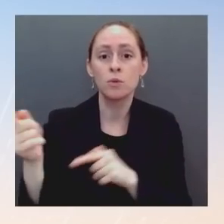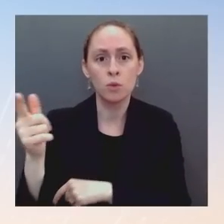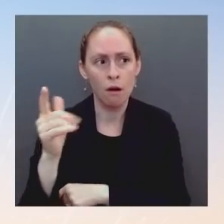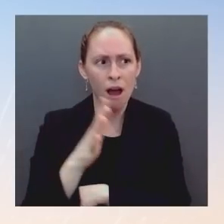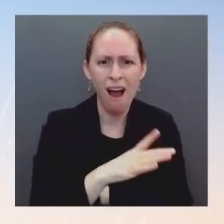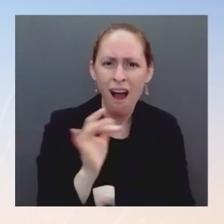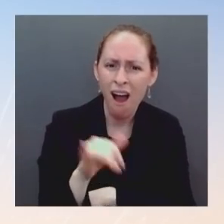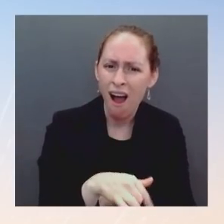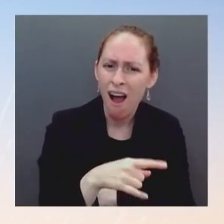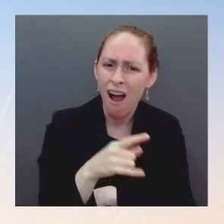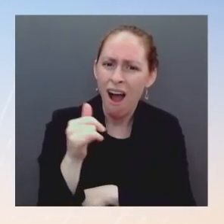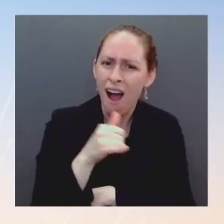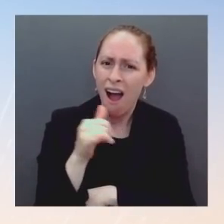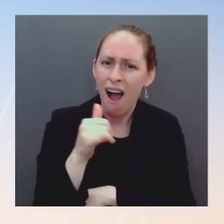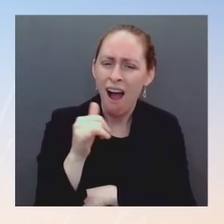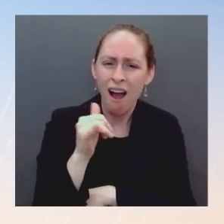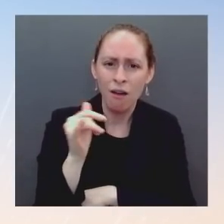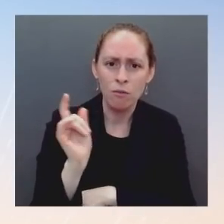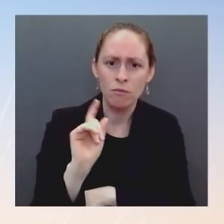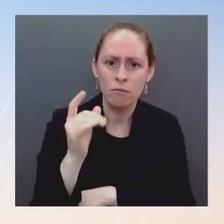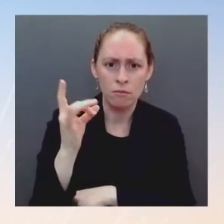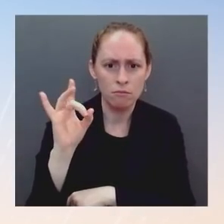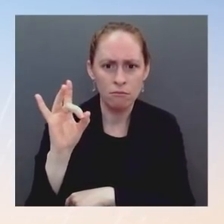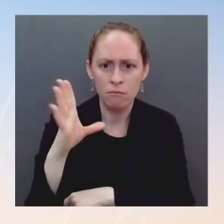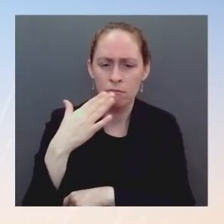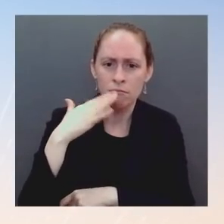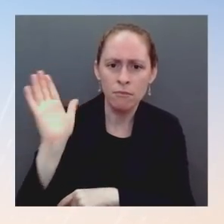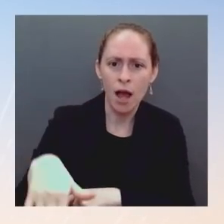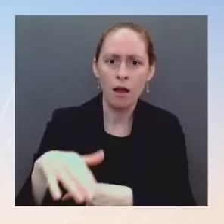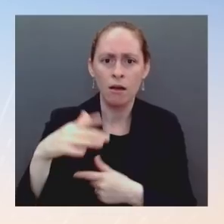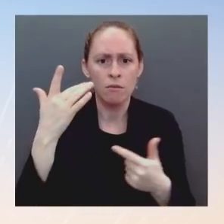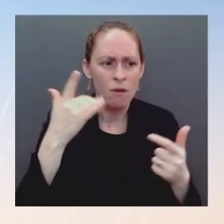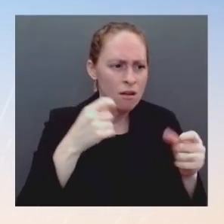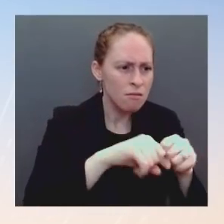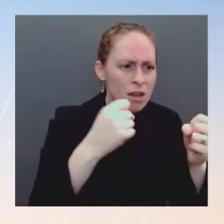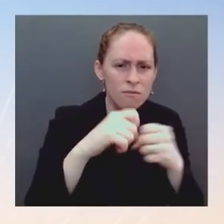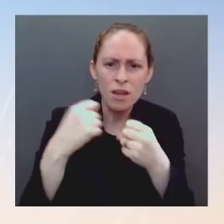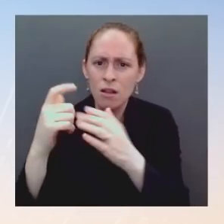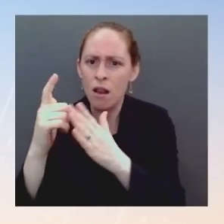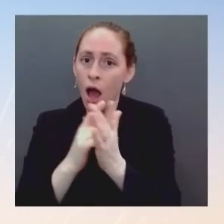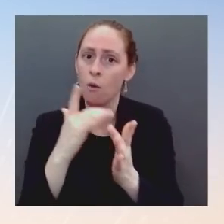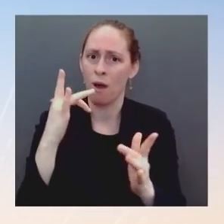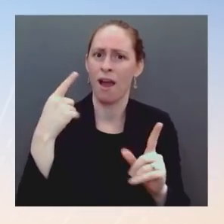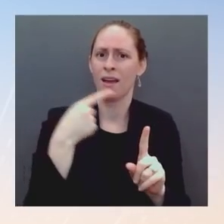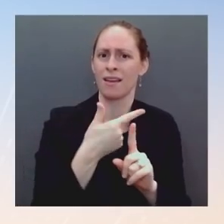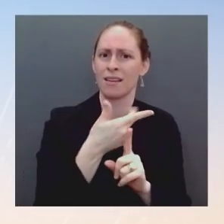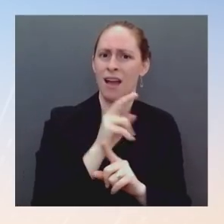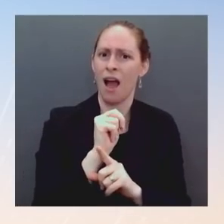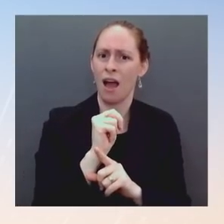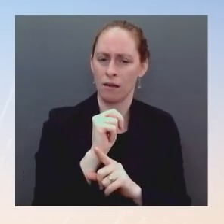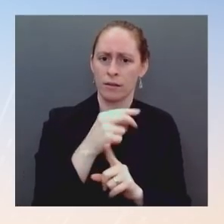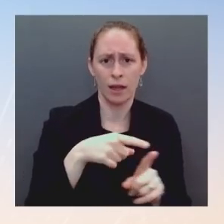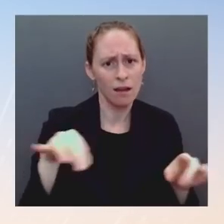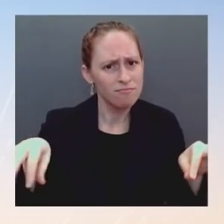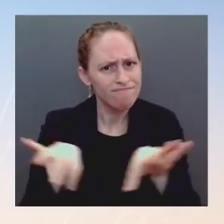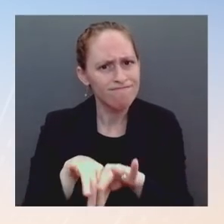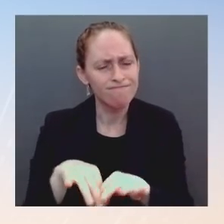I was speaking to. And, again, we're about the facts here, and addressing crime is something that is a root of the President's agenda.